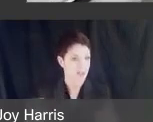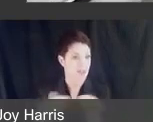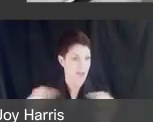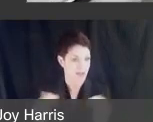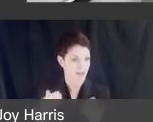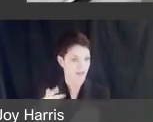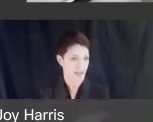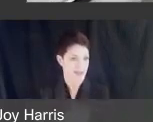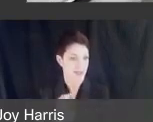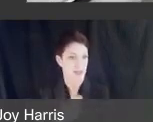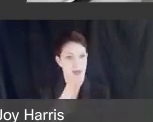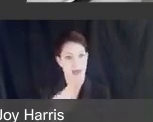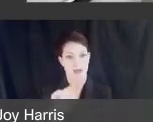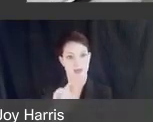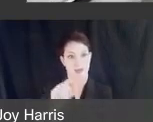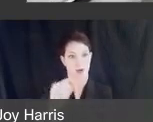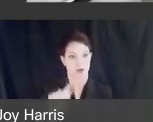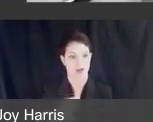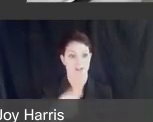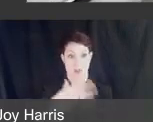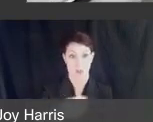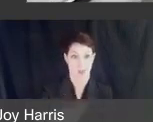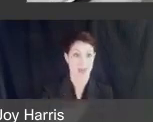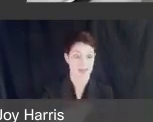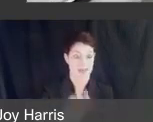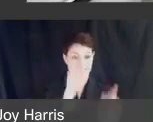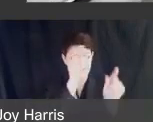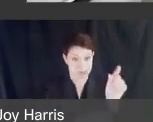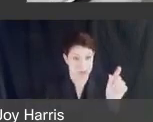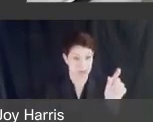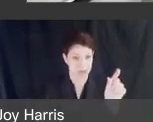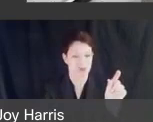graph, it's caucasian and whites. It's a huge chart and then all of the other races and